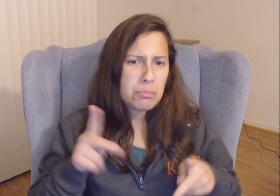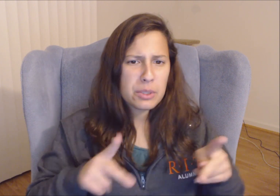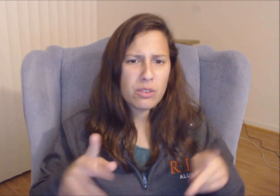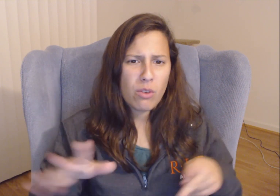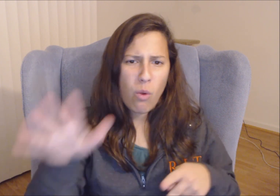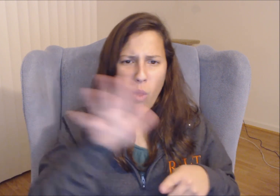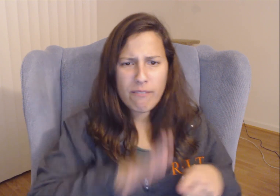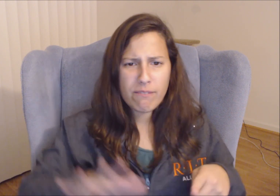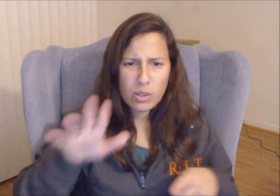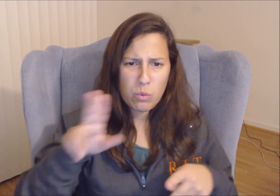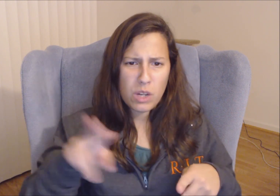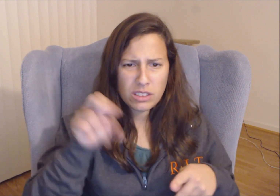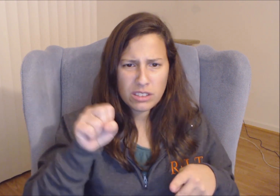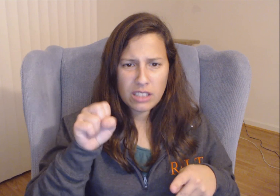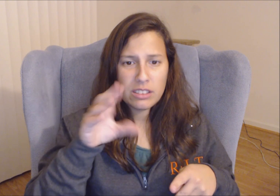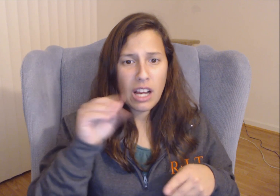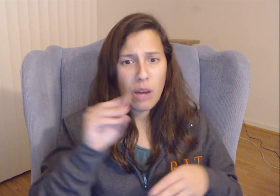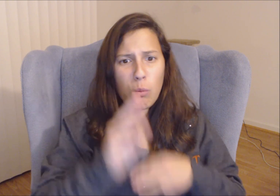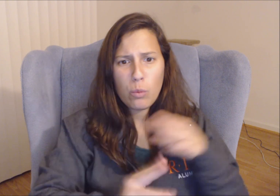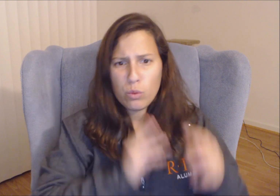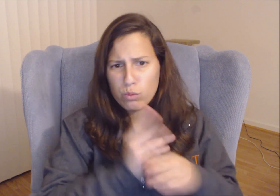about deaf people all over U.S. and World.